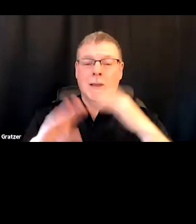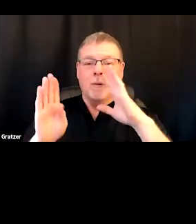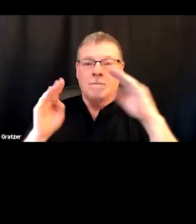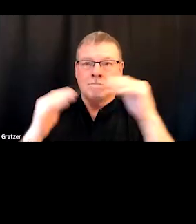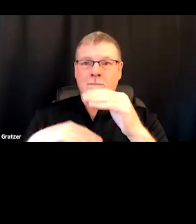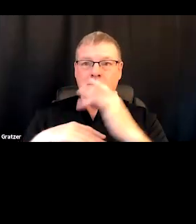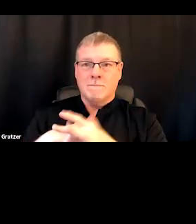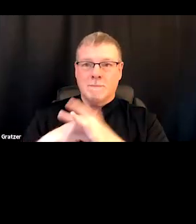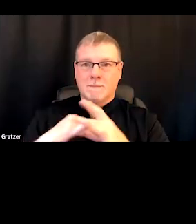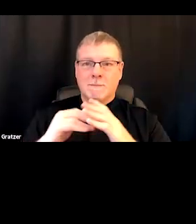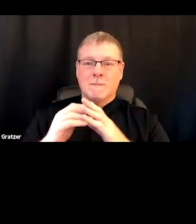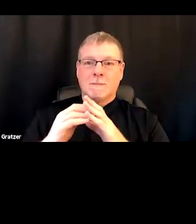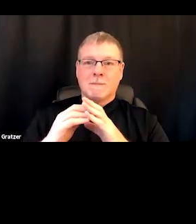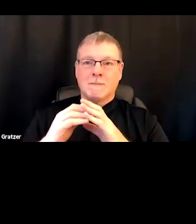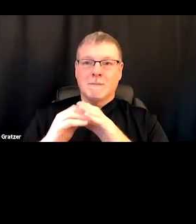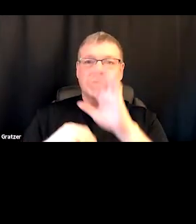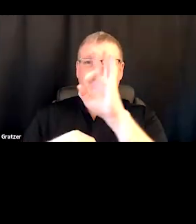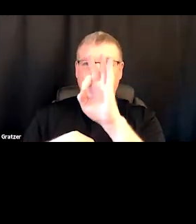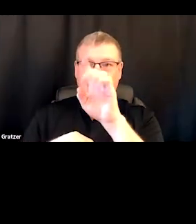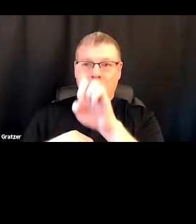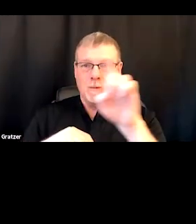that are available through the 911 system.